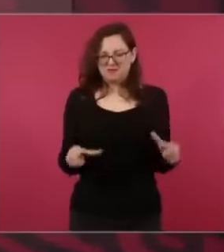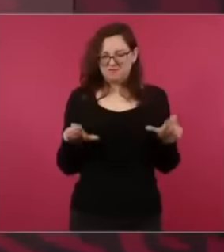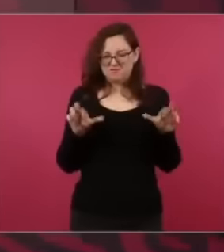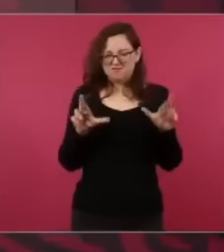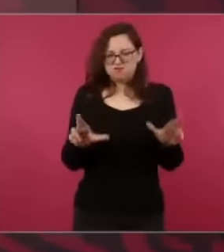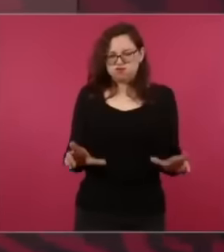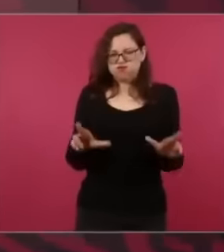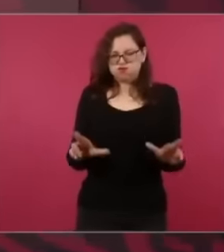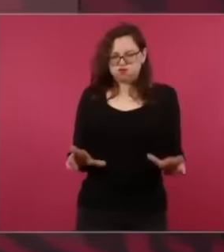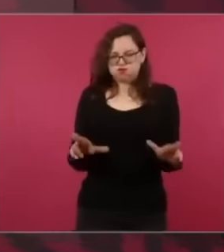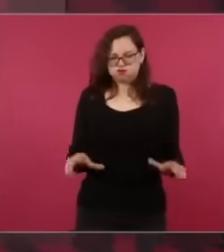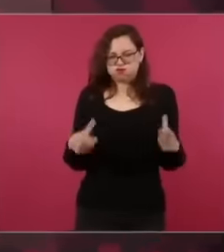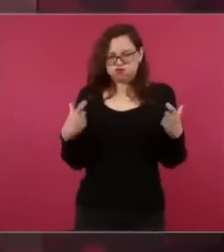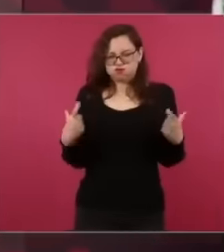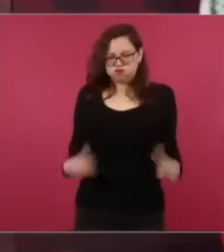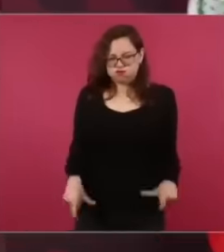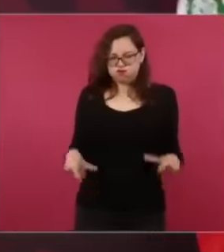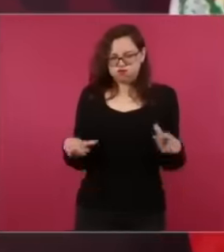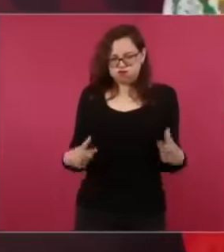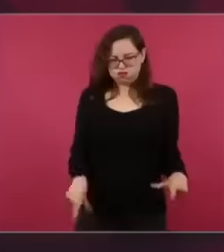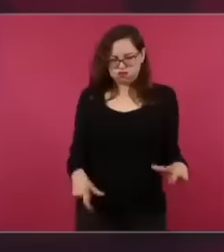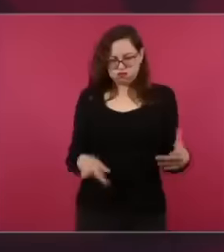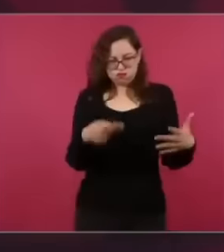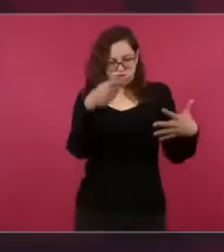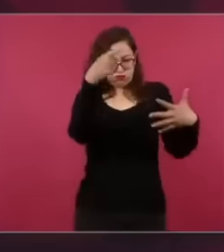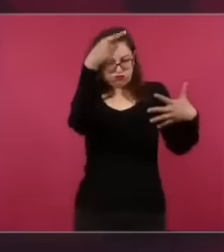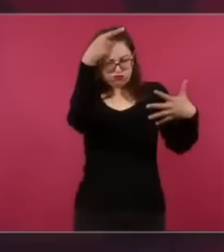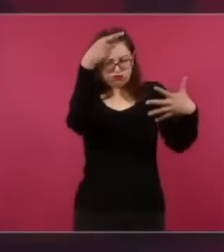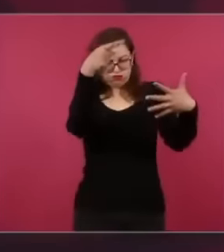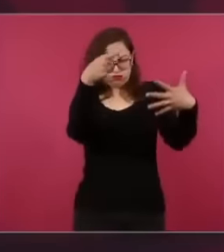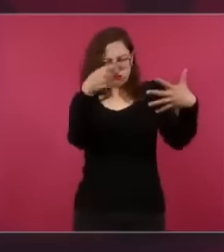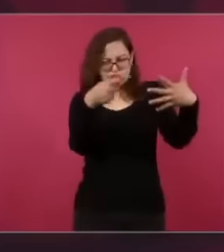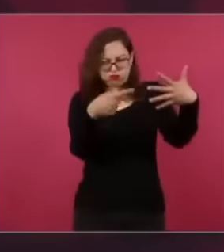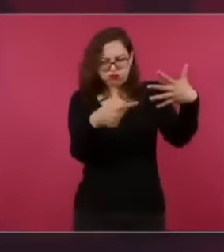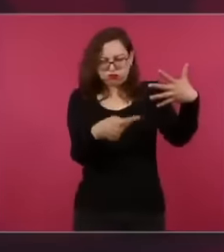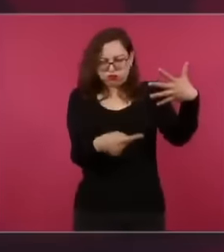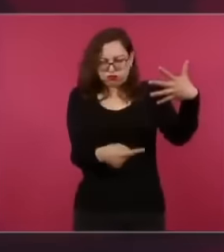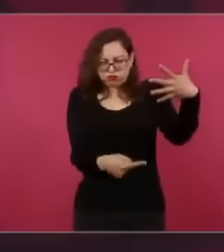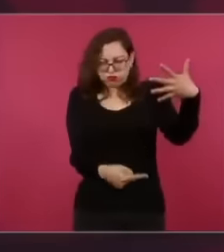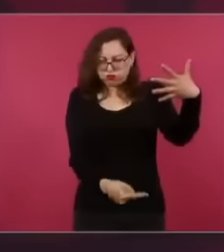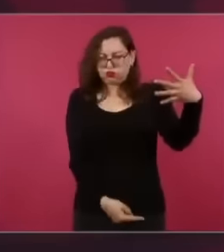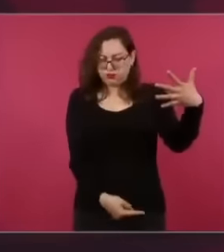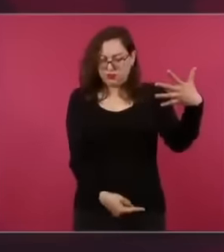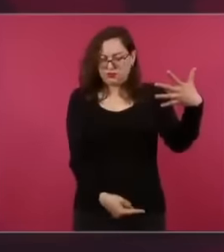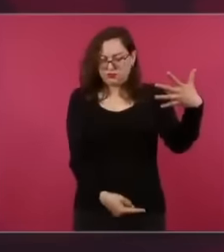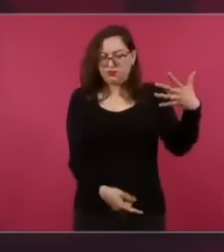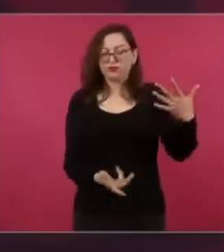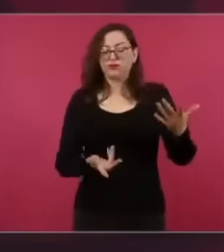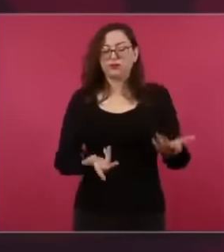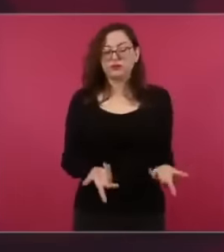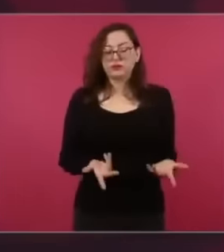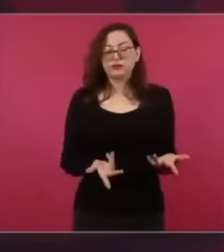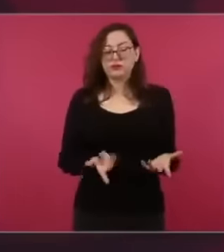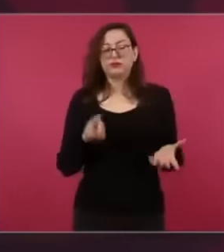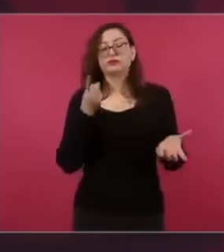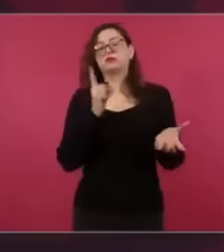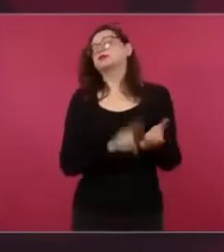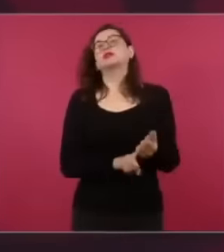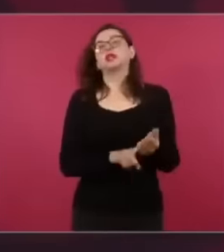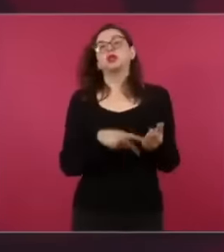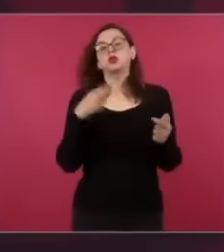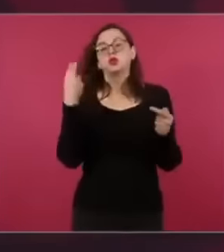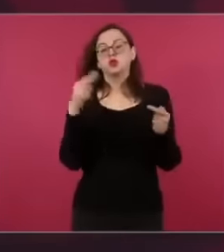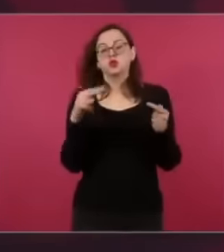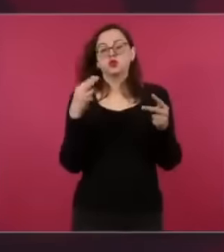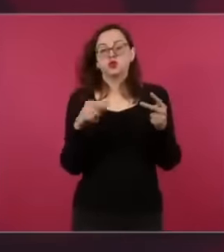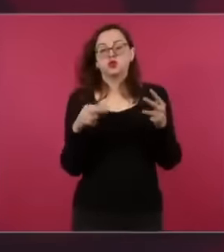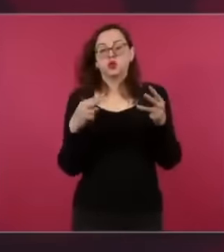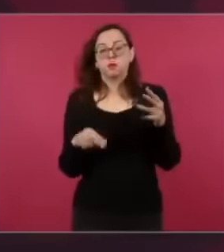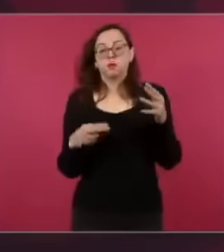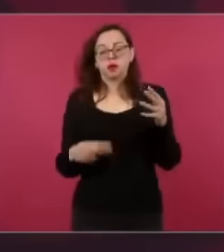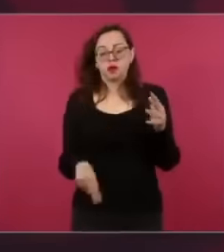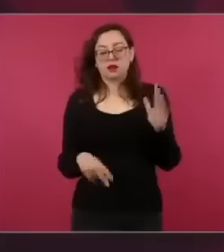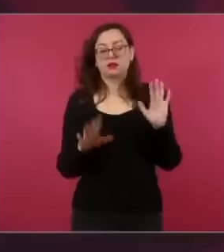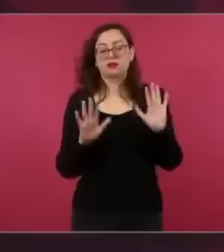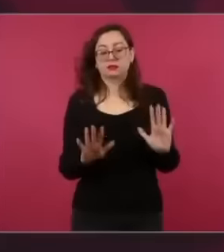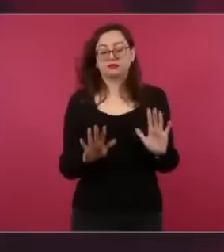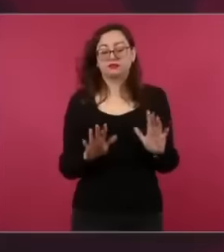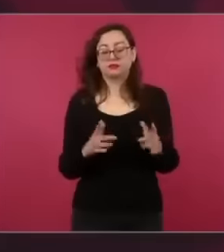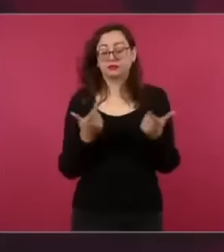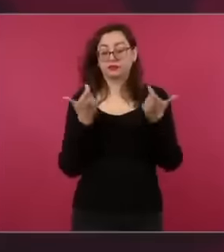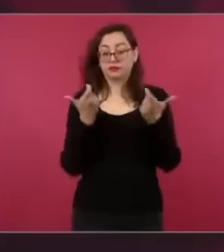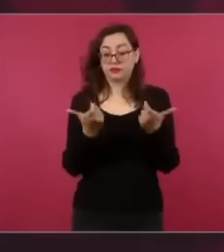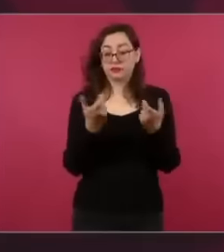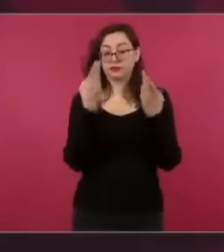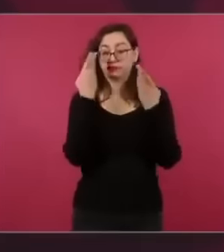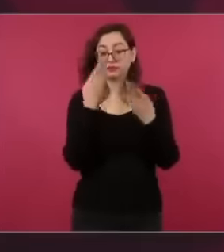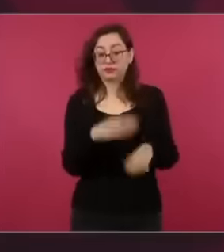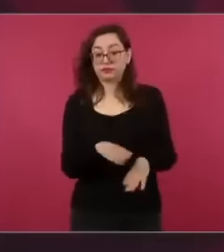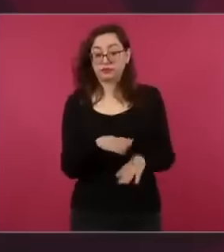because they decided to only include those who had more than 1 billion dollars of